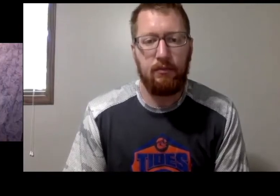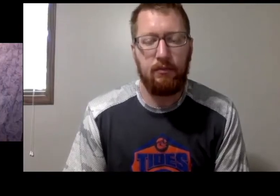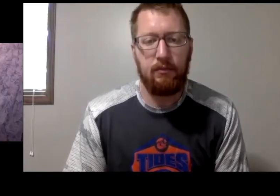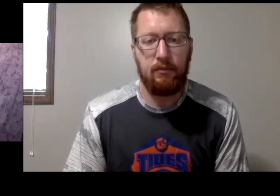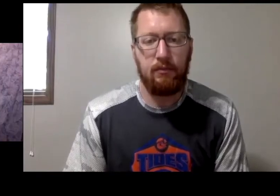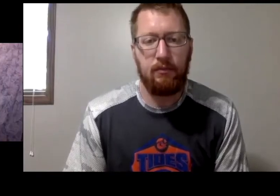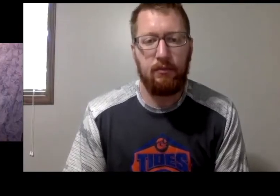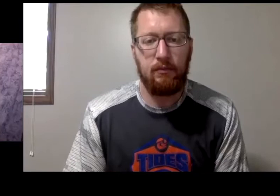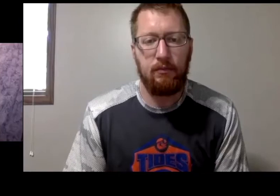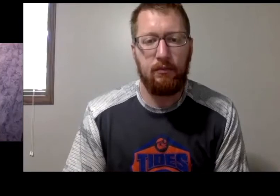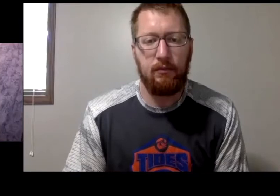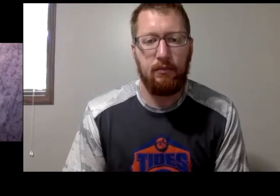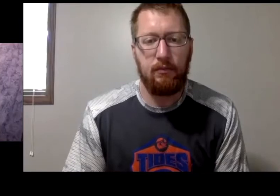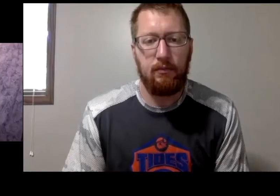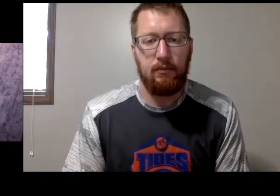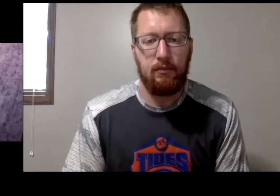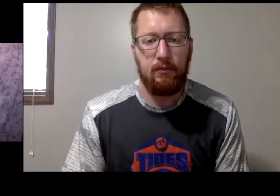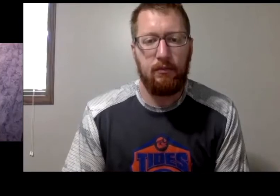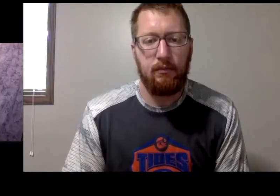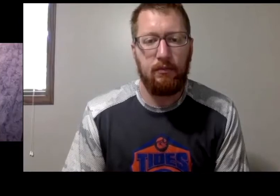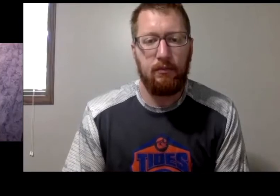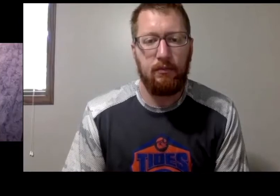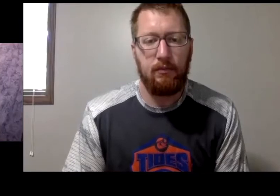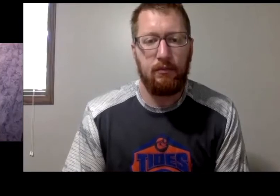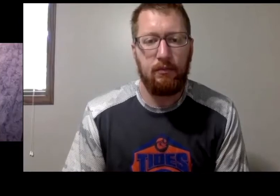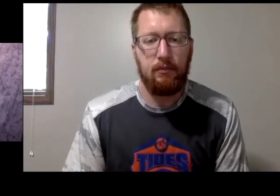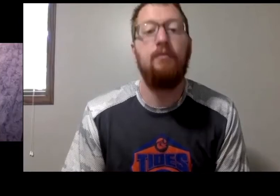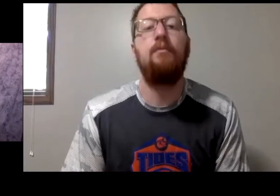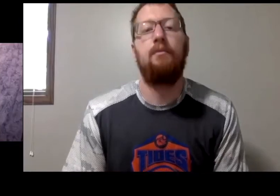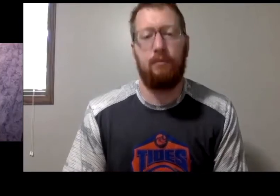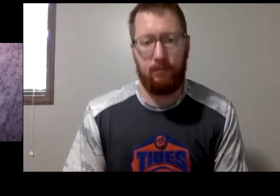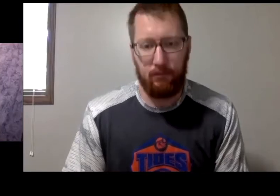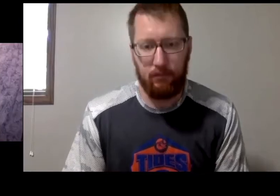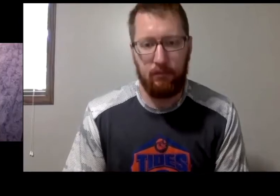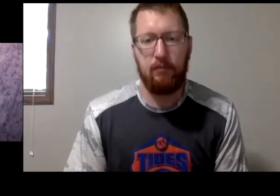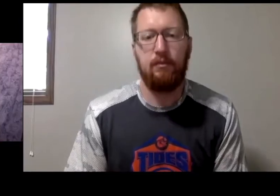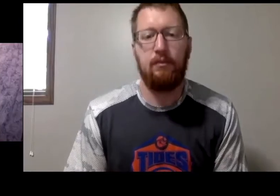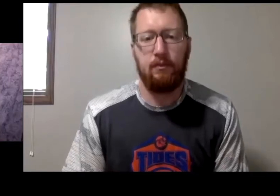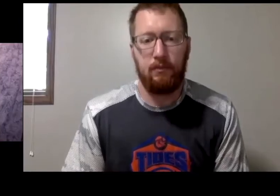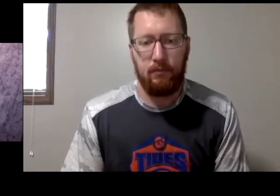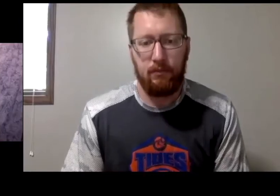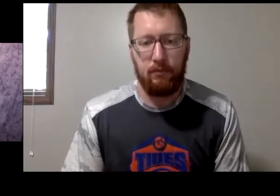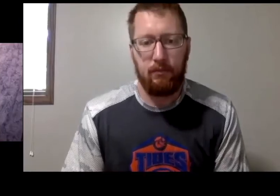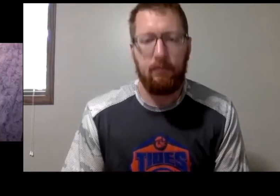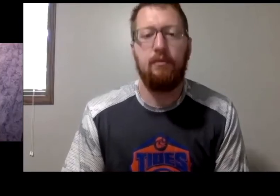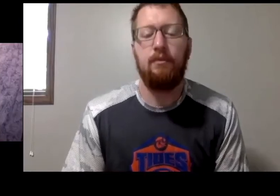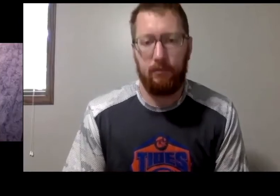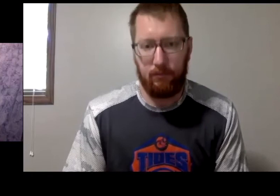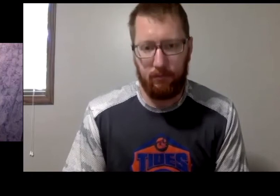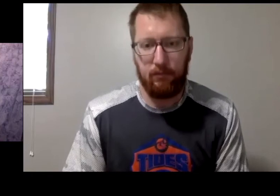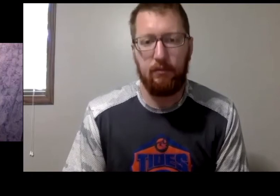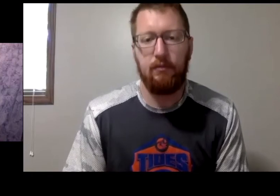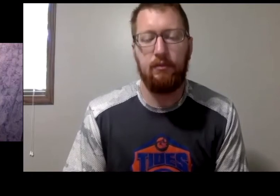with Will Smith who played the doctor who kind of figured out what was going on